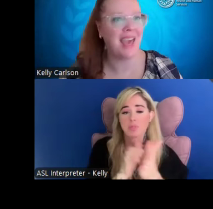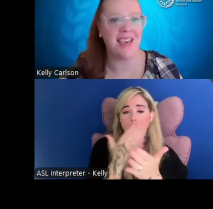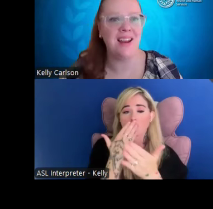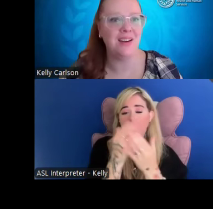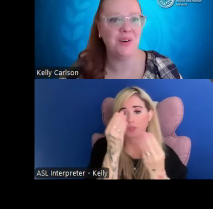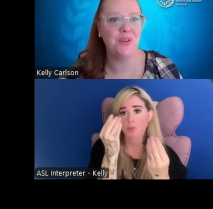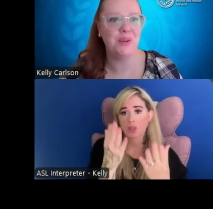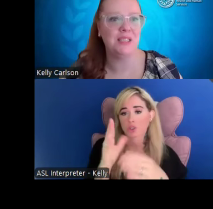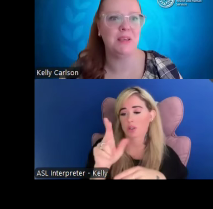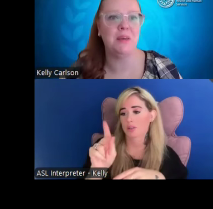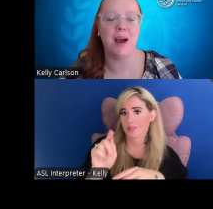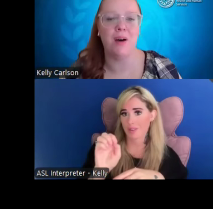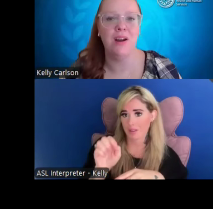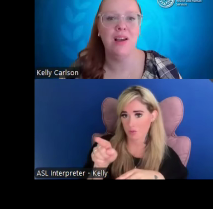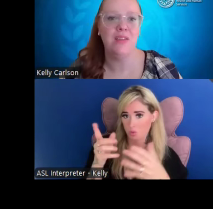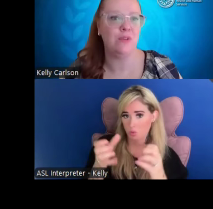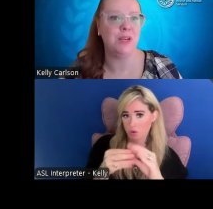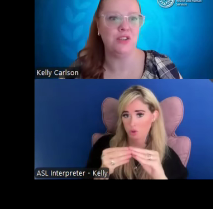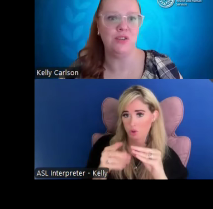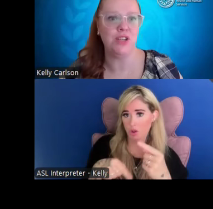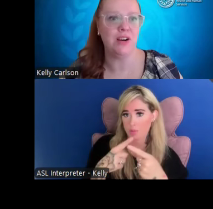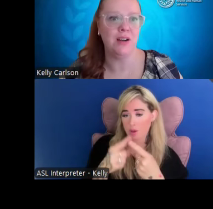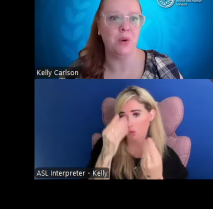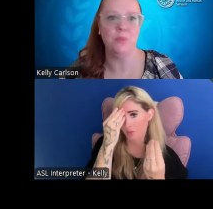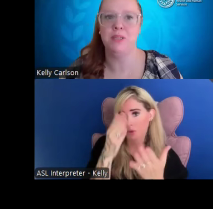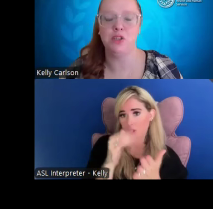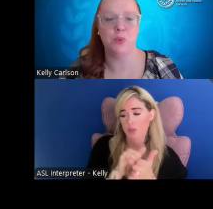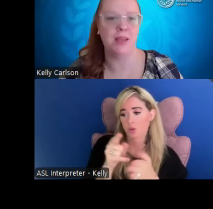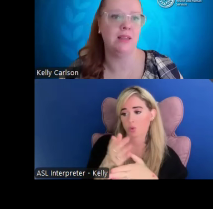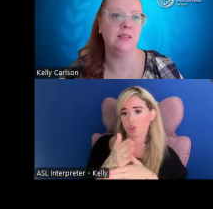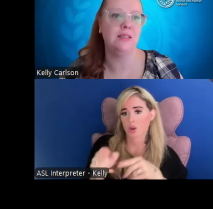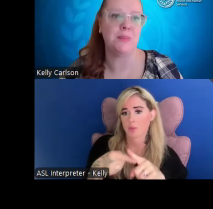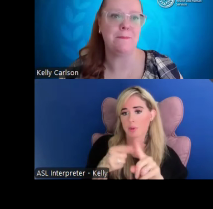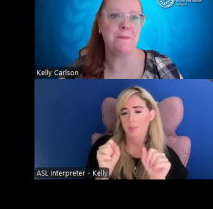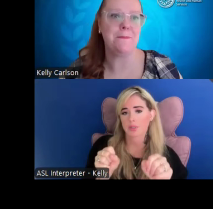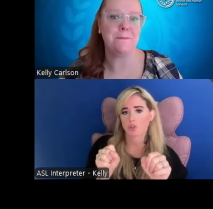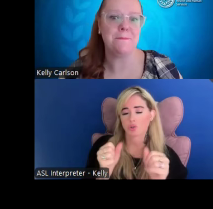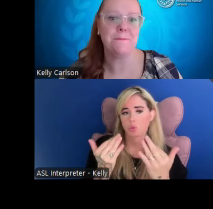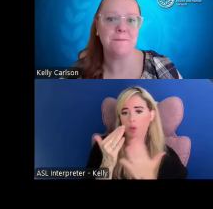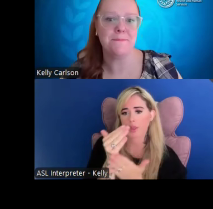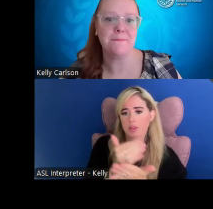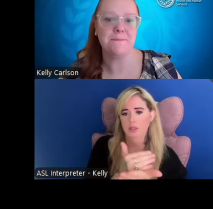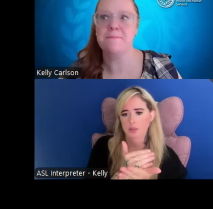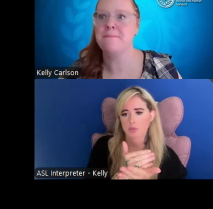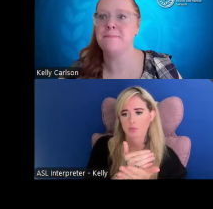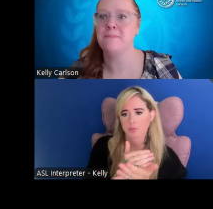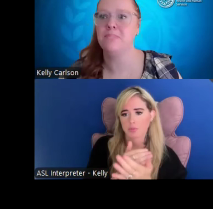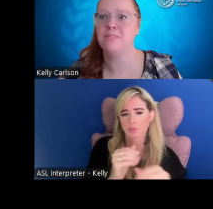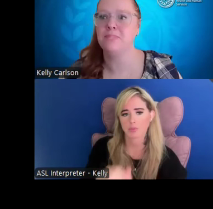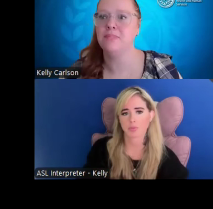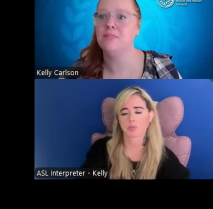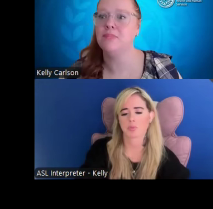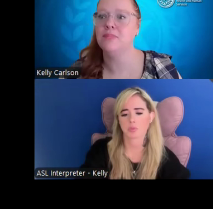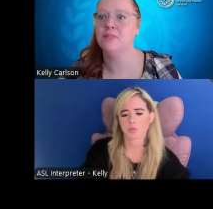Awesome. That's great information. Kate, I don't know if you want to speak about the information you shared about potential wait lists?